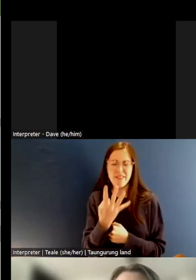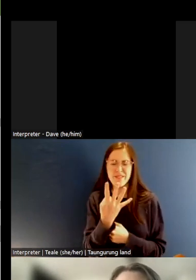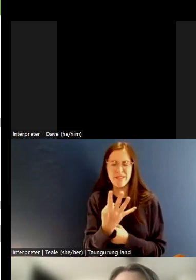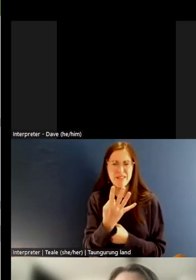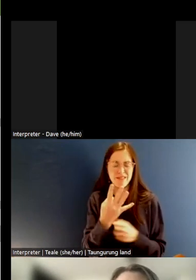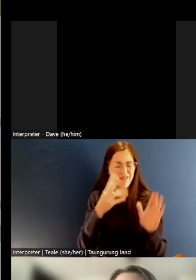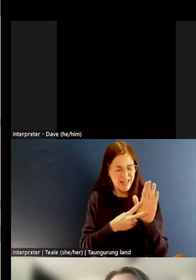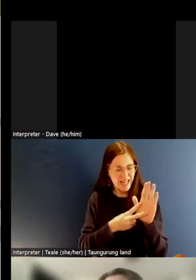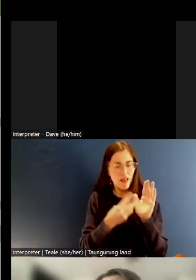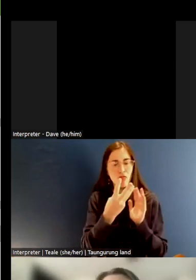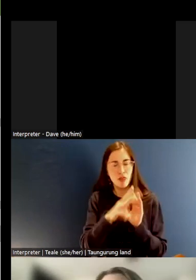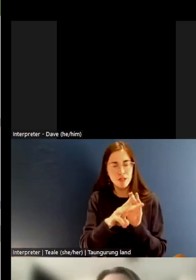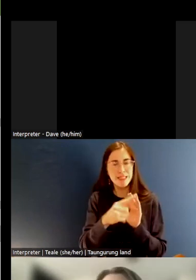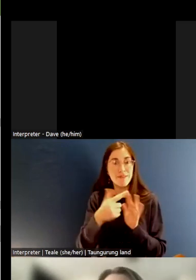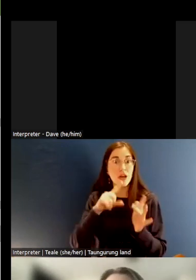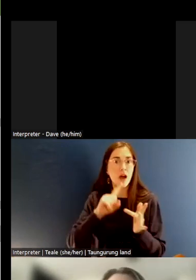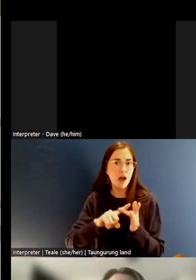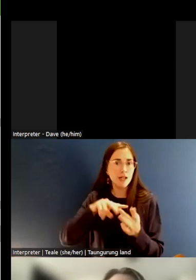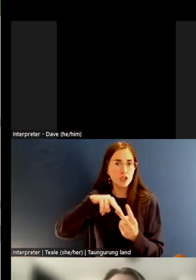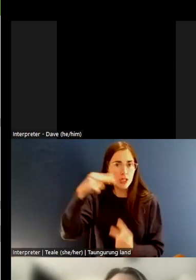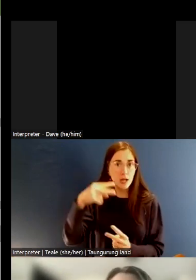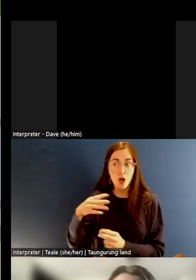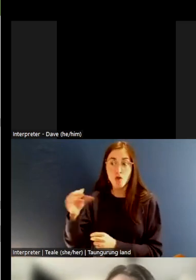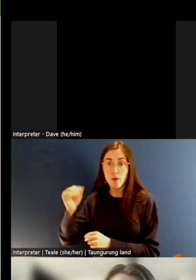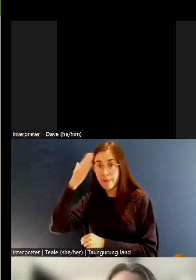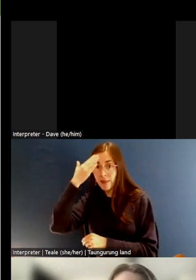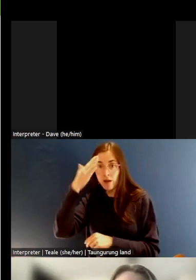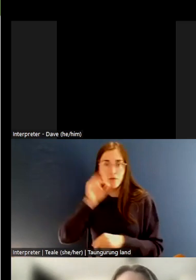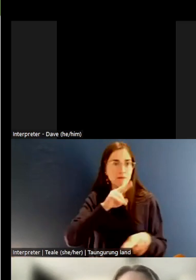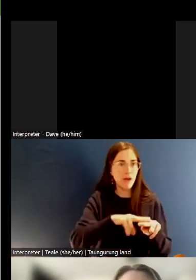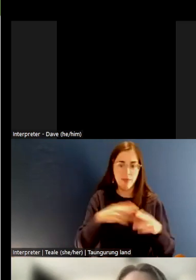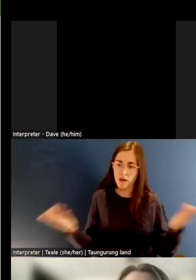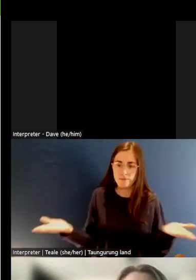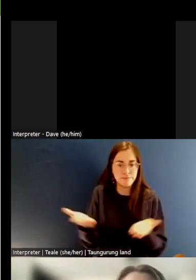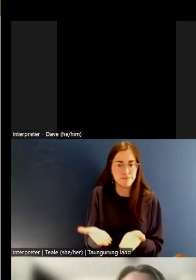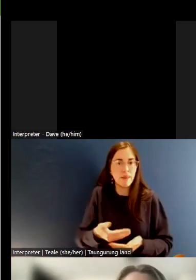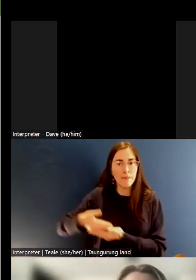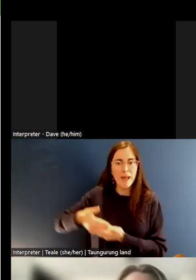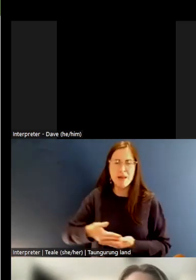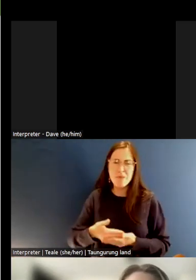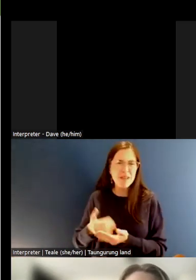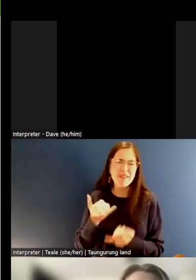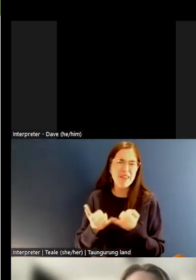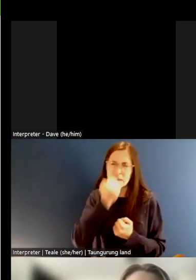So that's inherited one copy from each parent and had this very, very minimal hearing loss at this age.